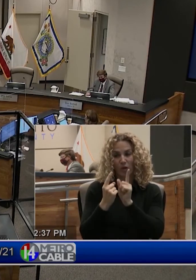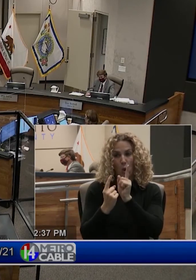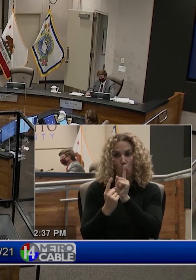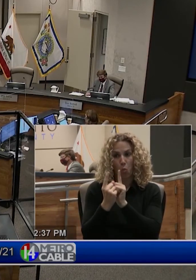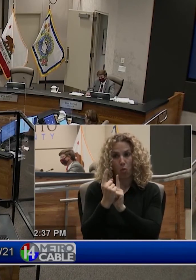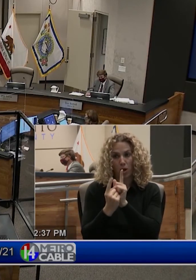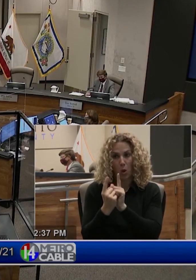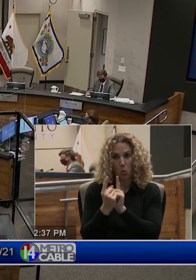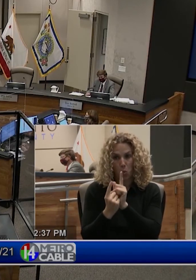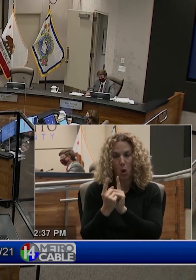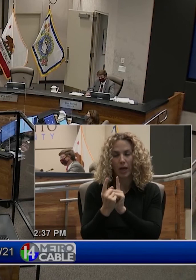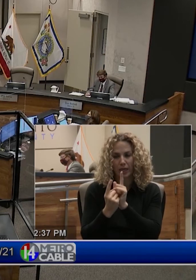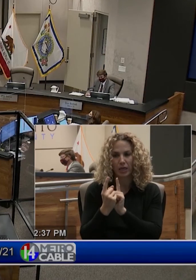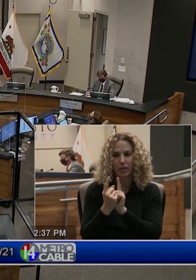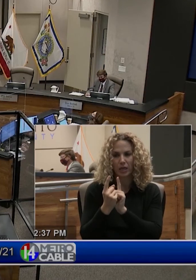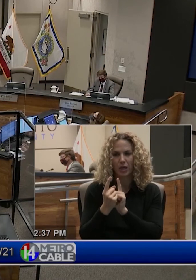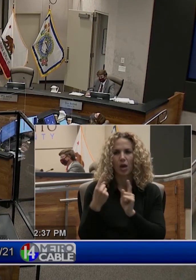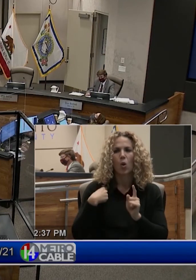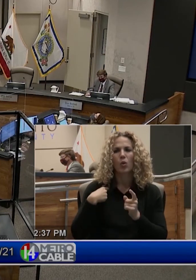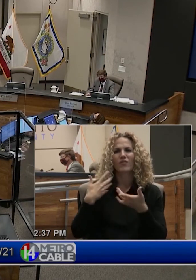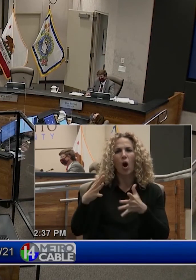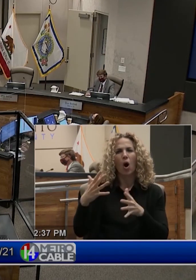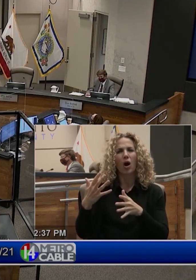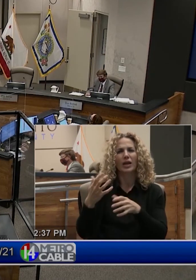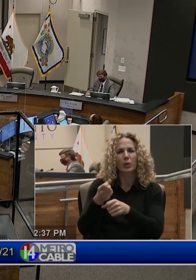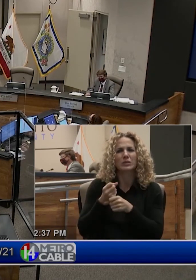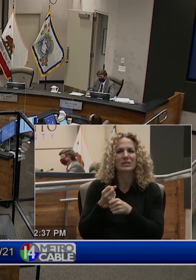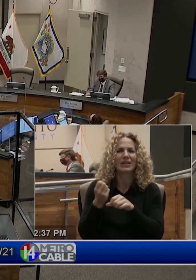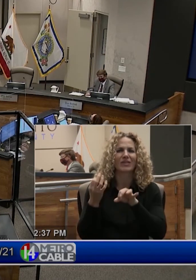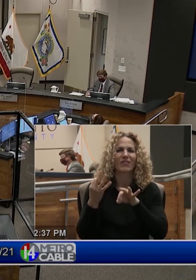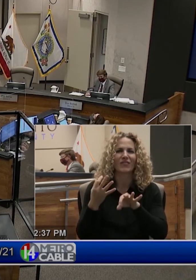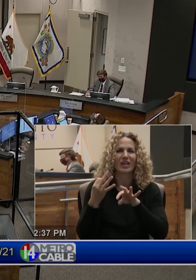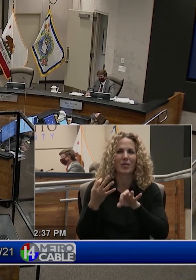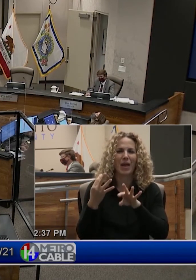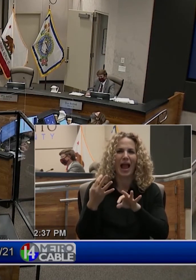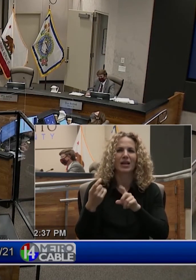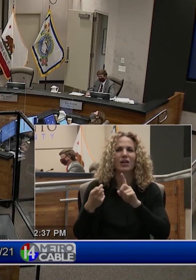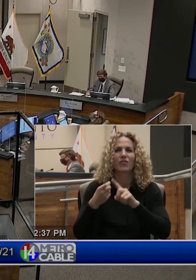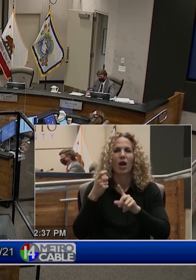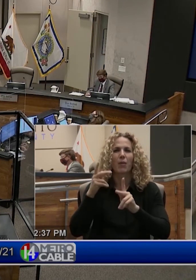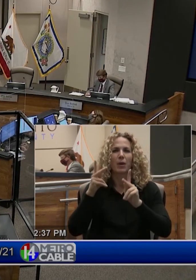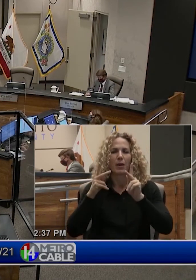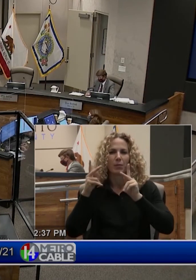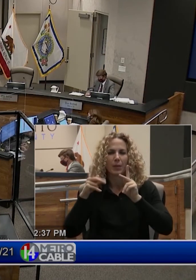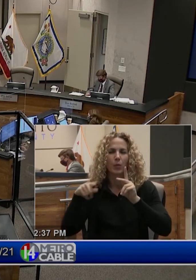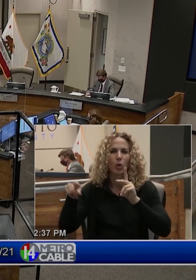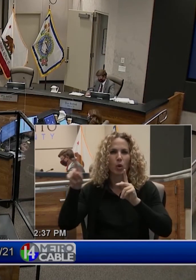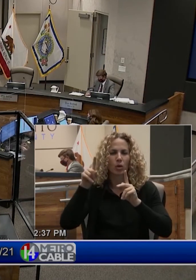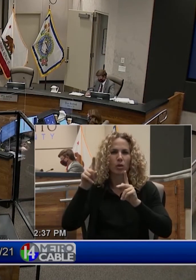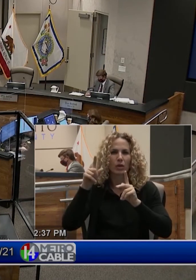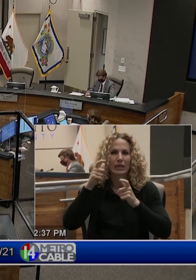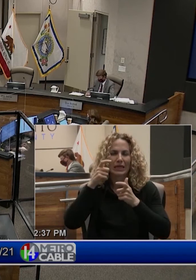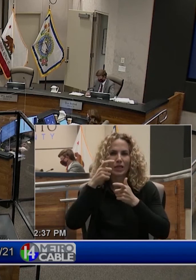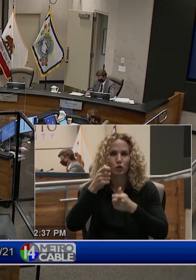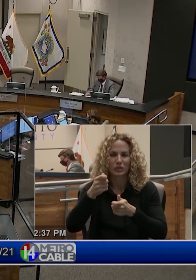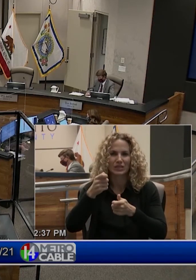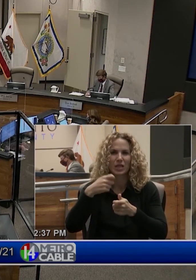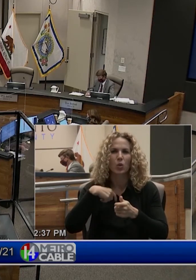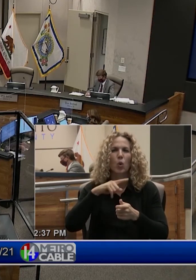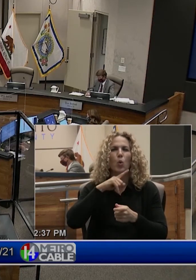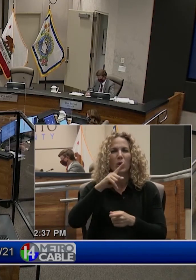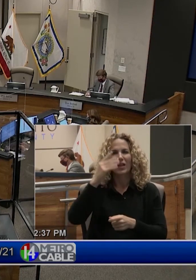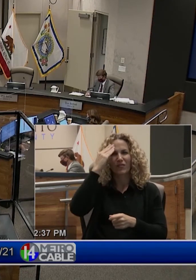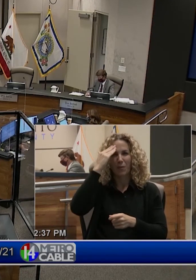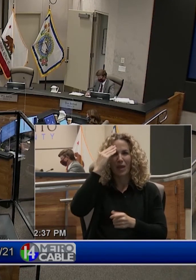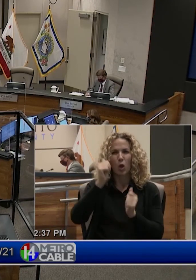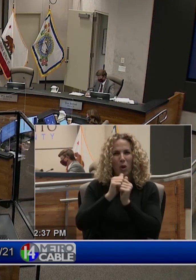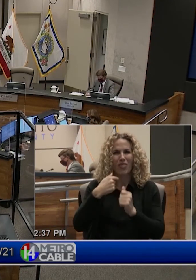IS THERE GOING TO BE AN OPPORTUNITY TO HAVE A ONE ON